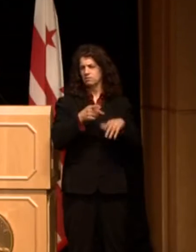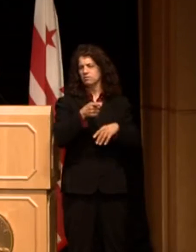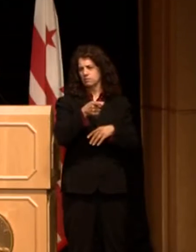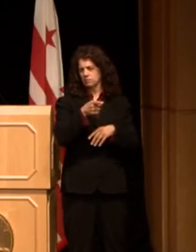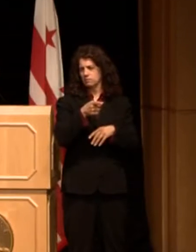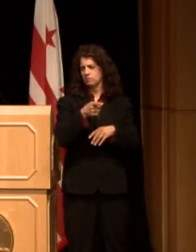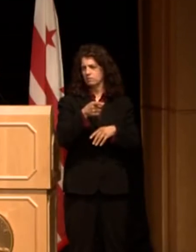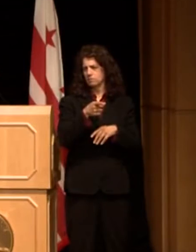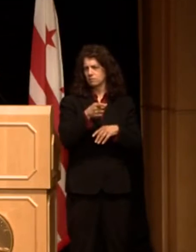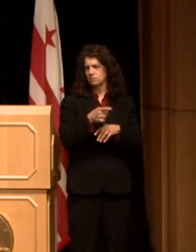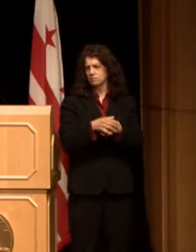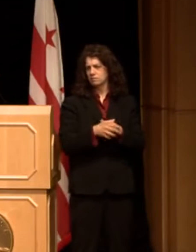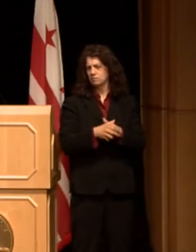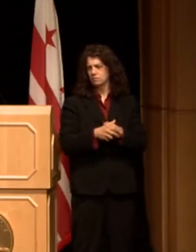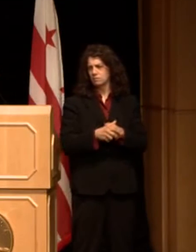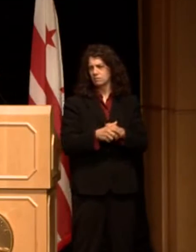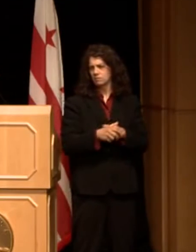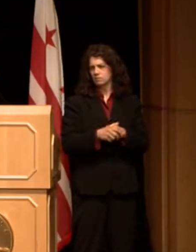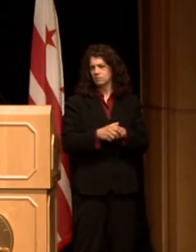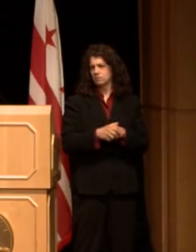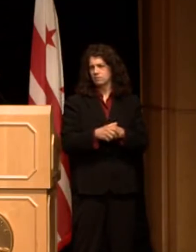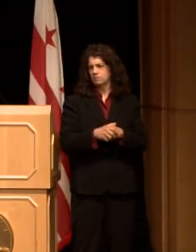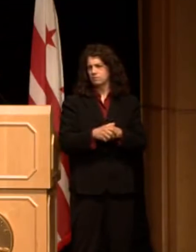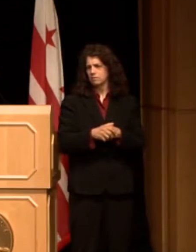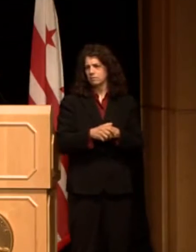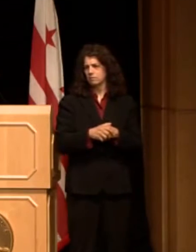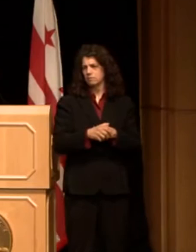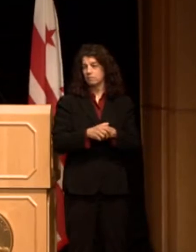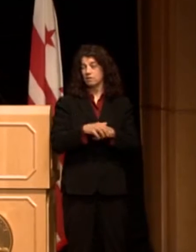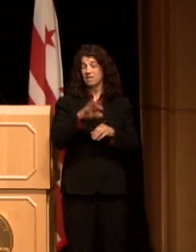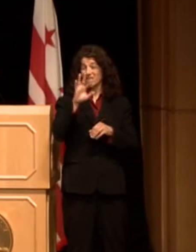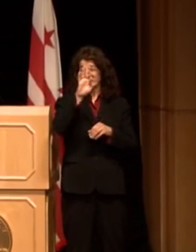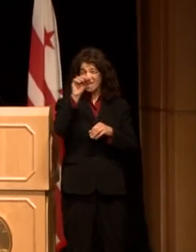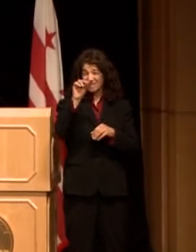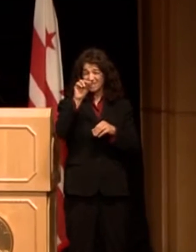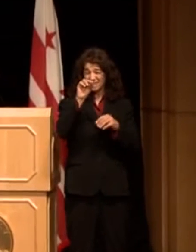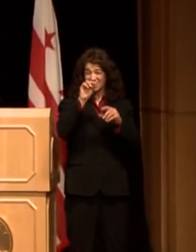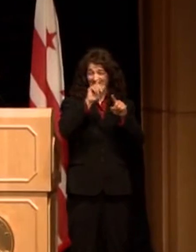OVER 90 INDIVIDUAL PROJECTS AND ABOUT A $13 BILLION REAL ESTATE